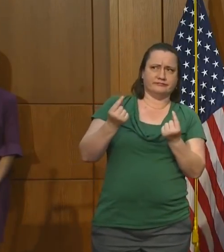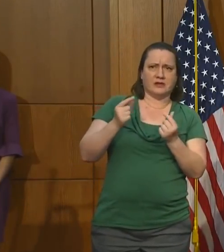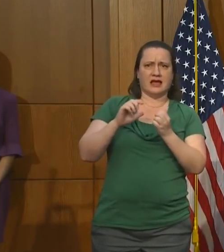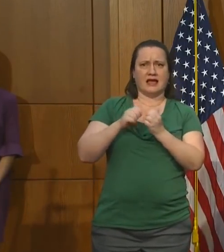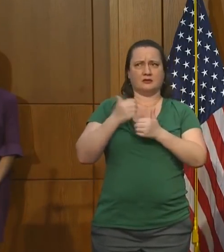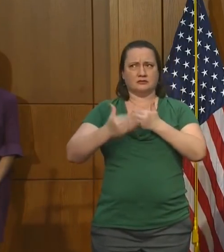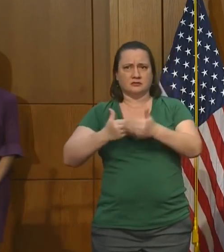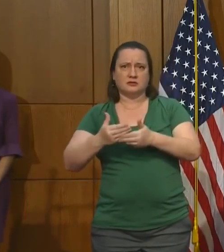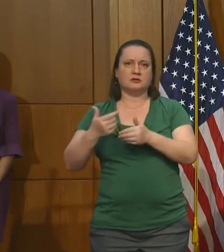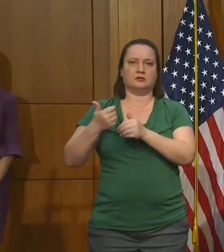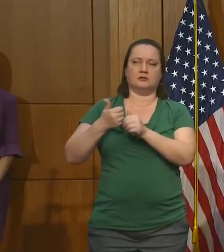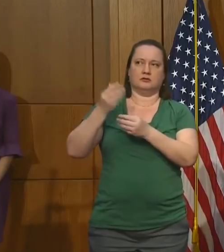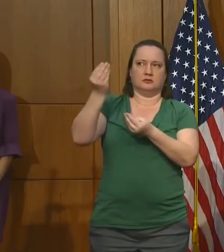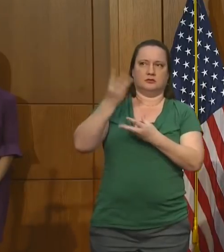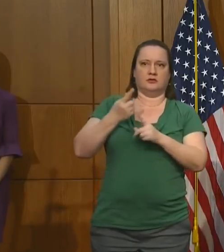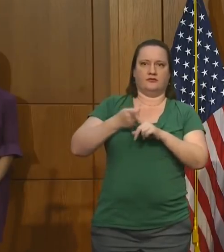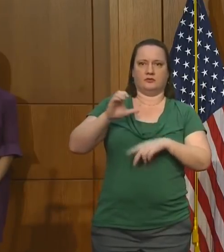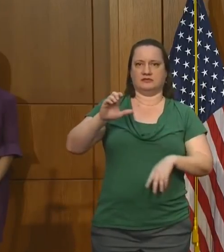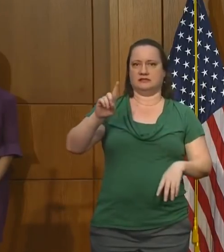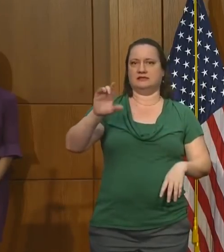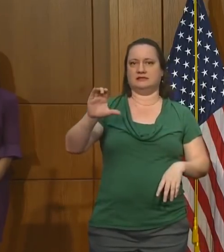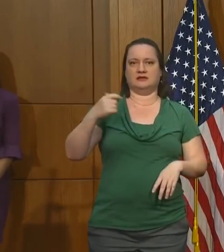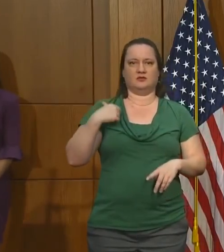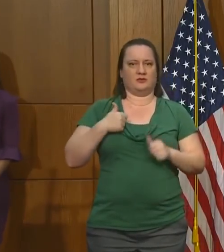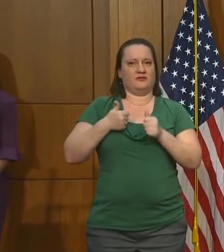OF THAT HAS BEEN PROVIDED BY THE CDC THE- THOSE ARE THE